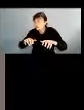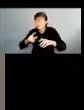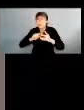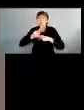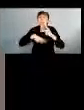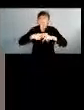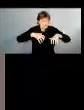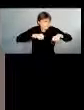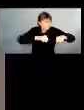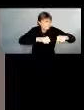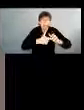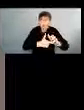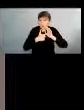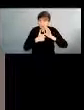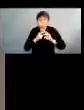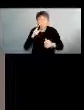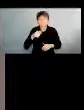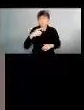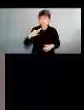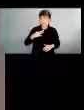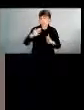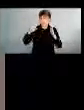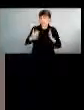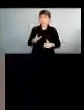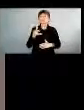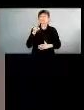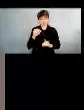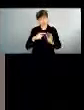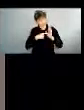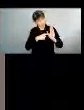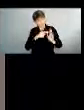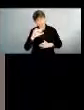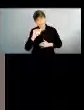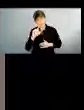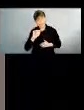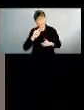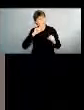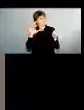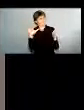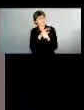The applicant has demonstrated and created overwhelming trust and confidence that the